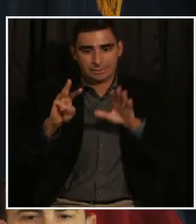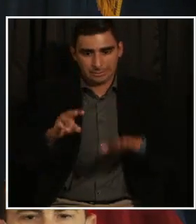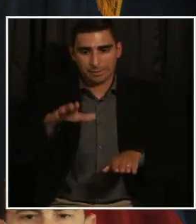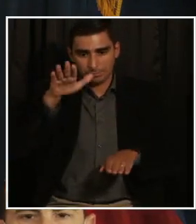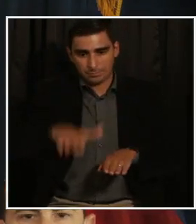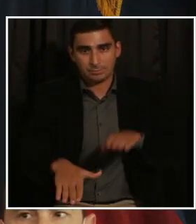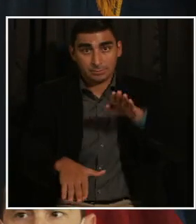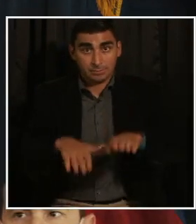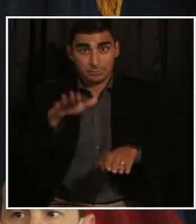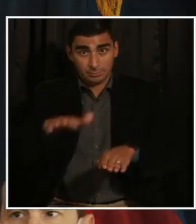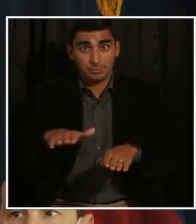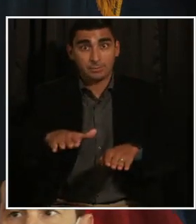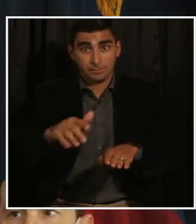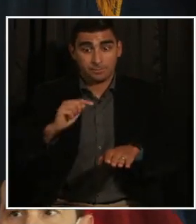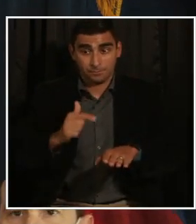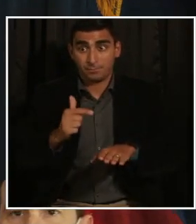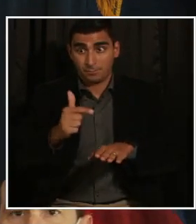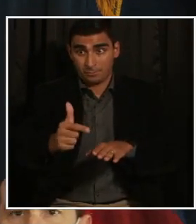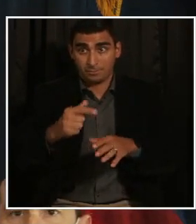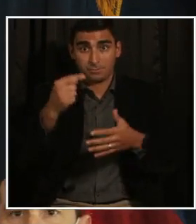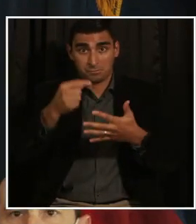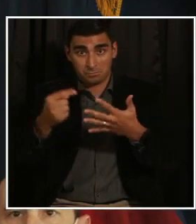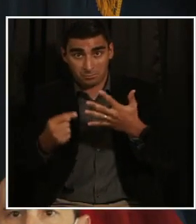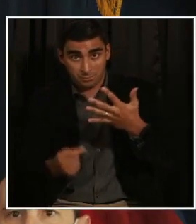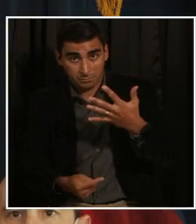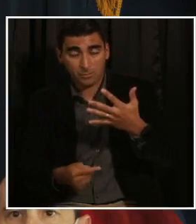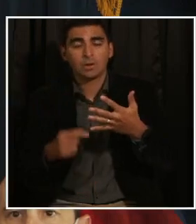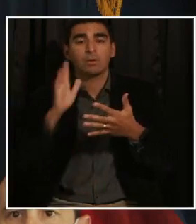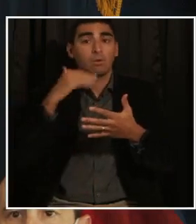even said in there there's going to be rule making there'll be the policies developed that's actually